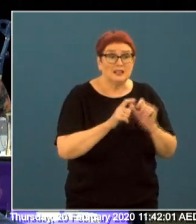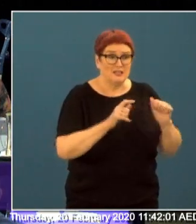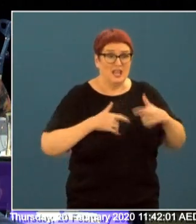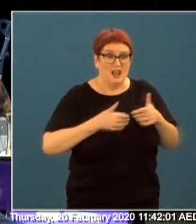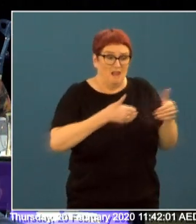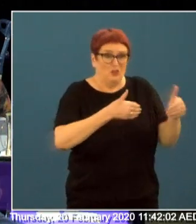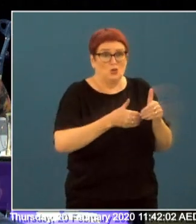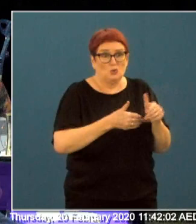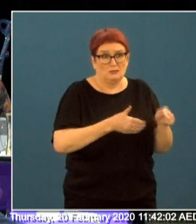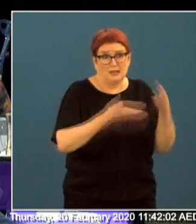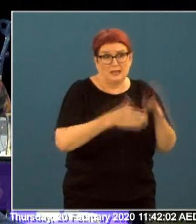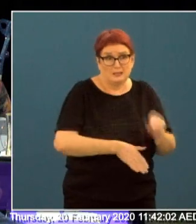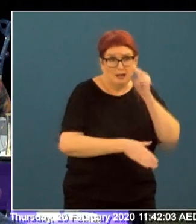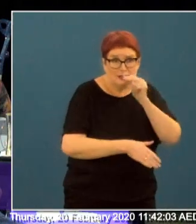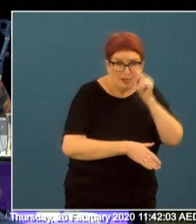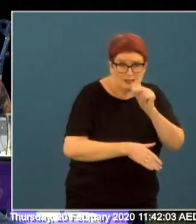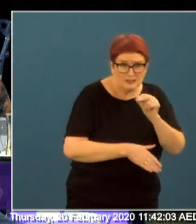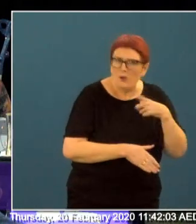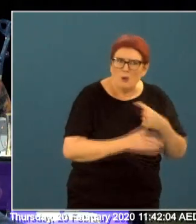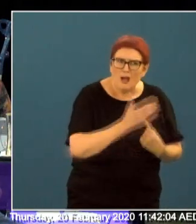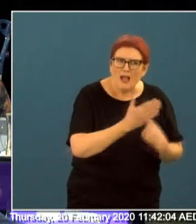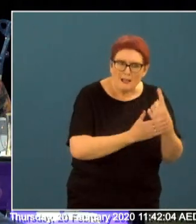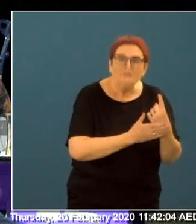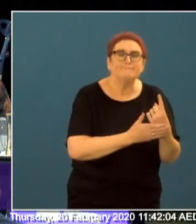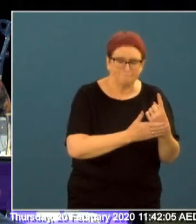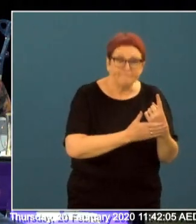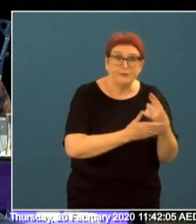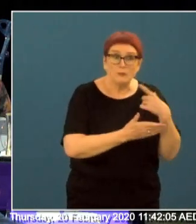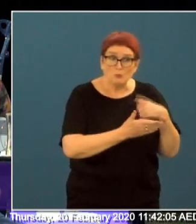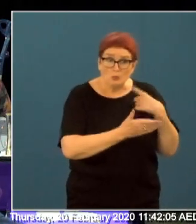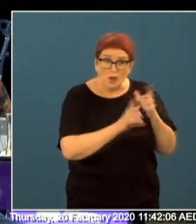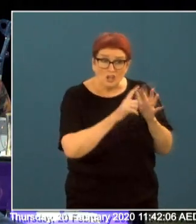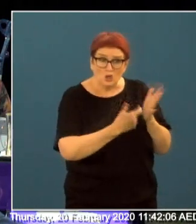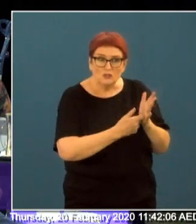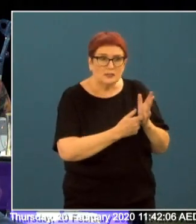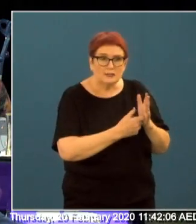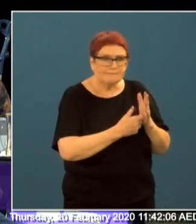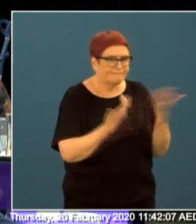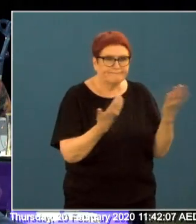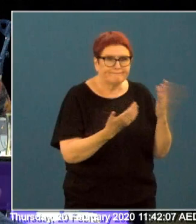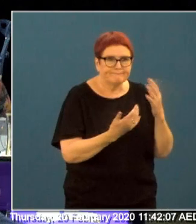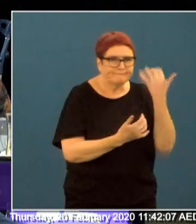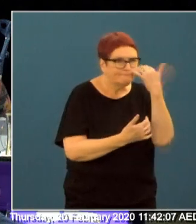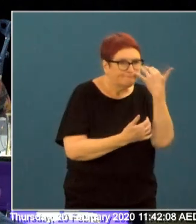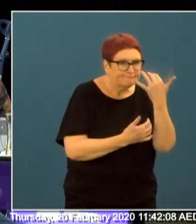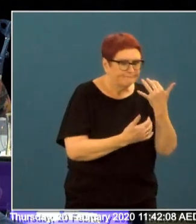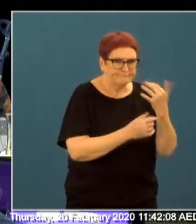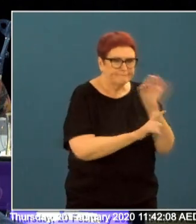to the failure to diagnose illnesses or conditions that ordinarily would be diagnosed. Now, is that a fair inference?